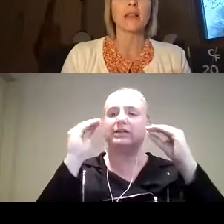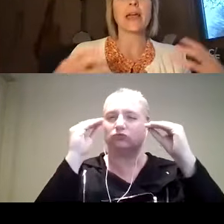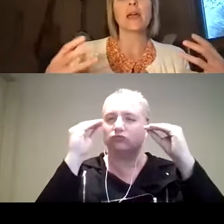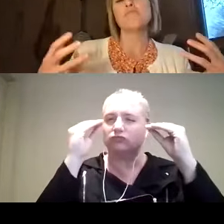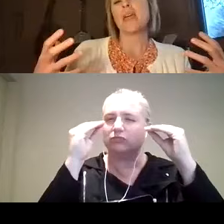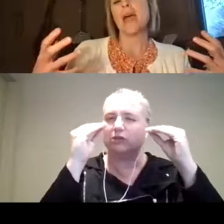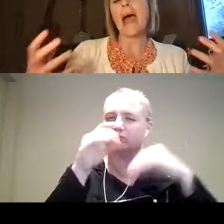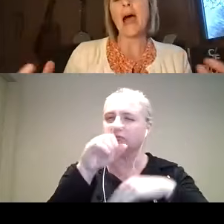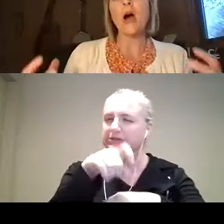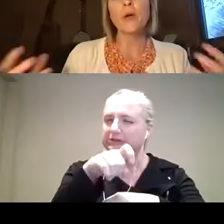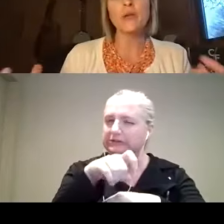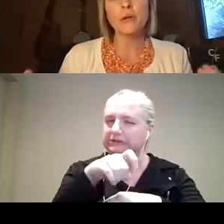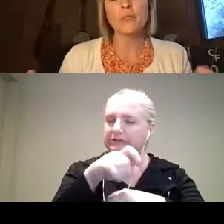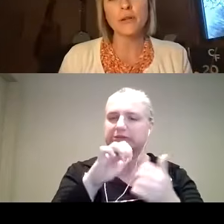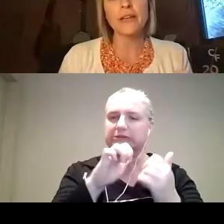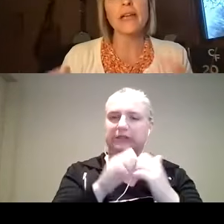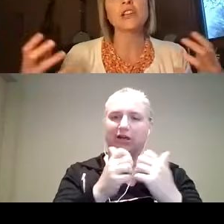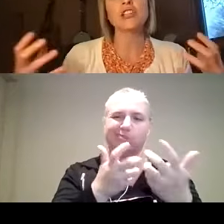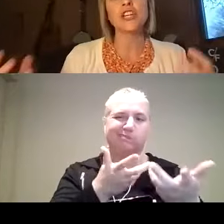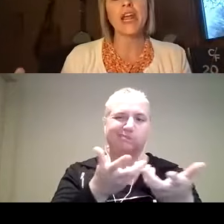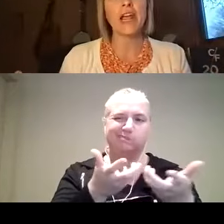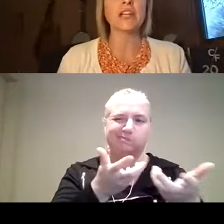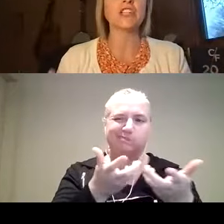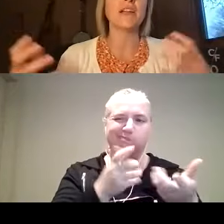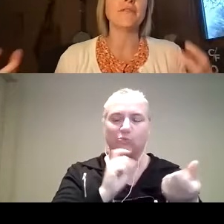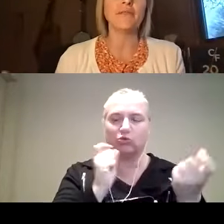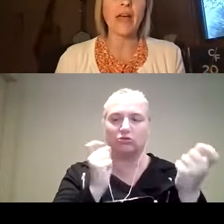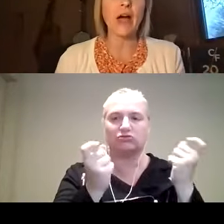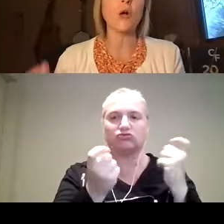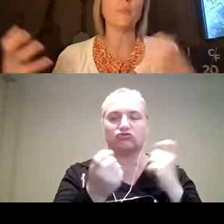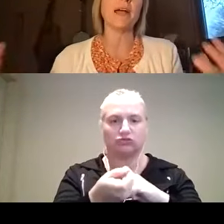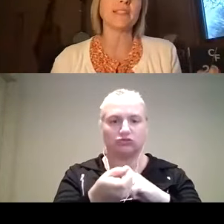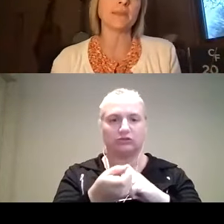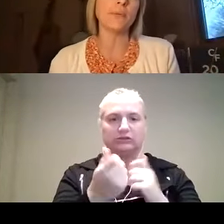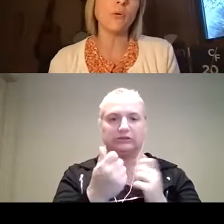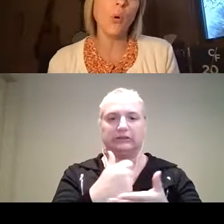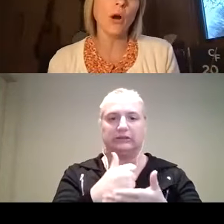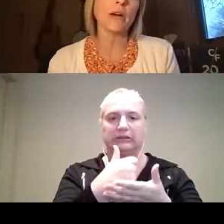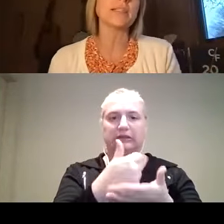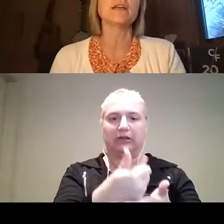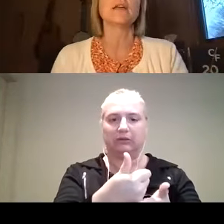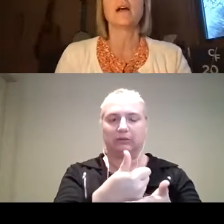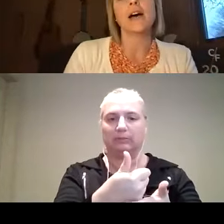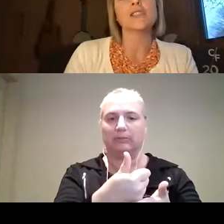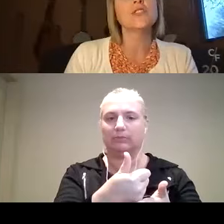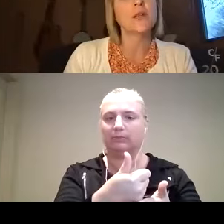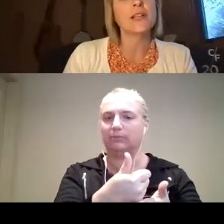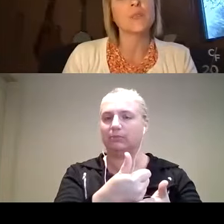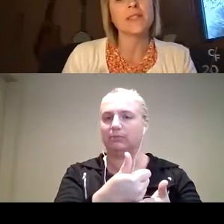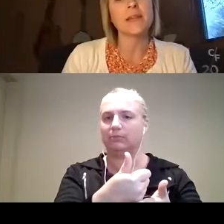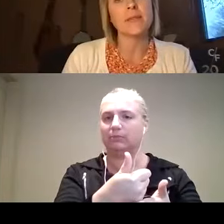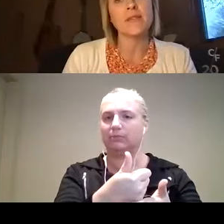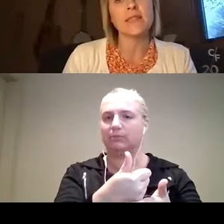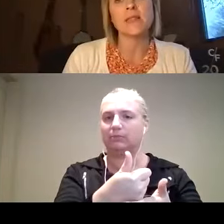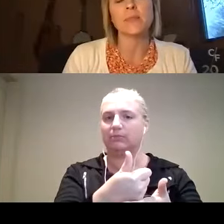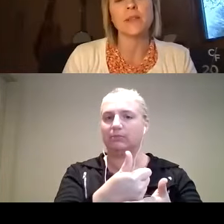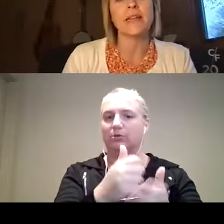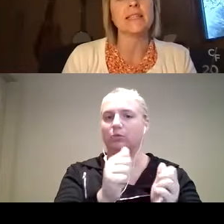Like how can we really change and help and support students with some of these disabilities?